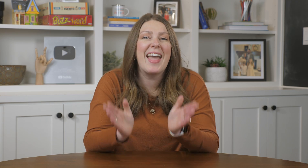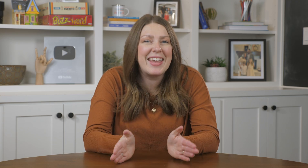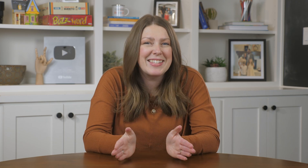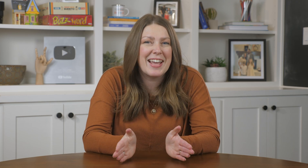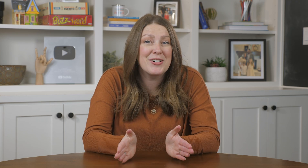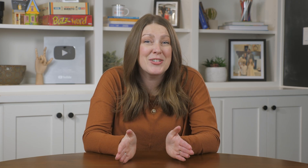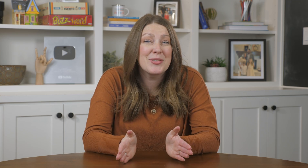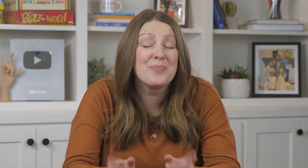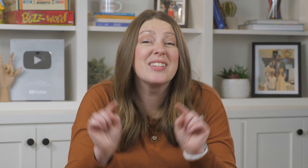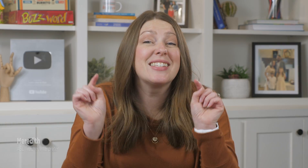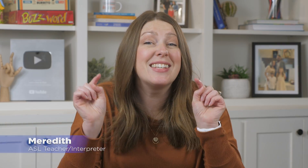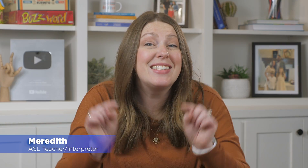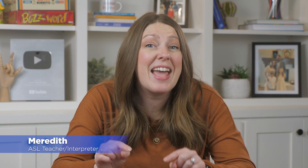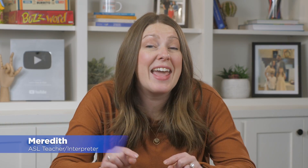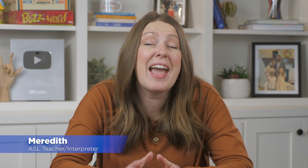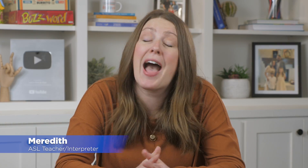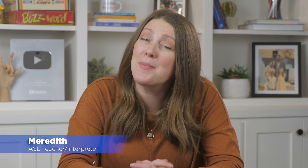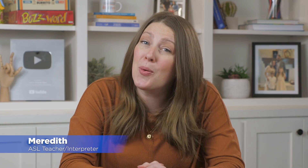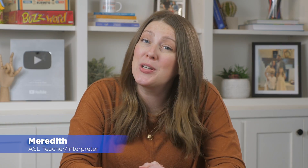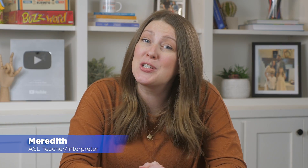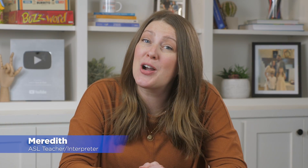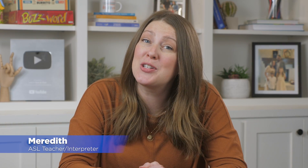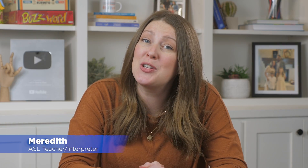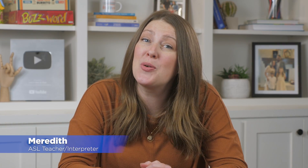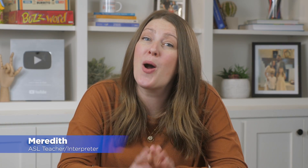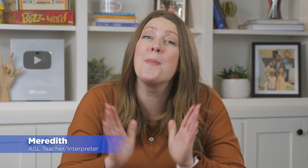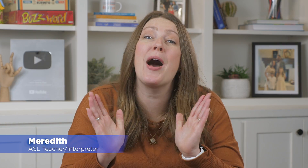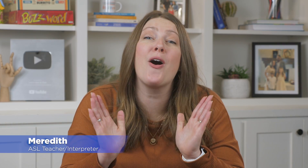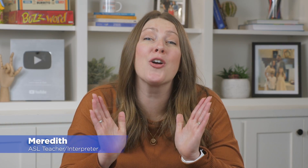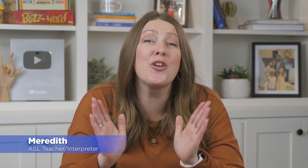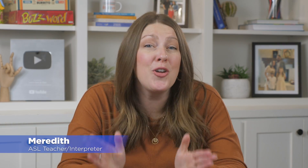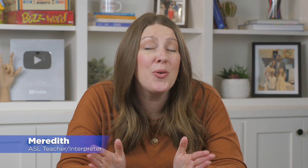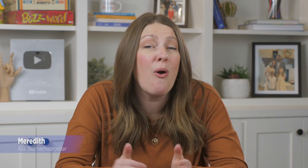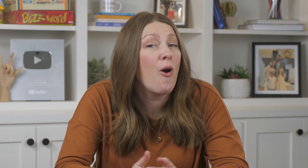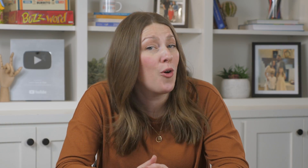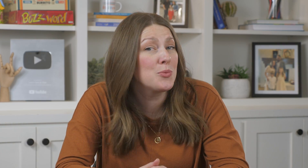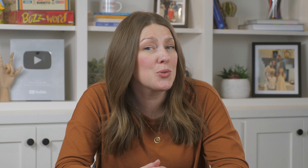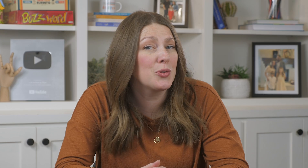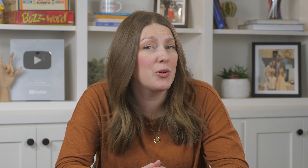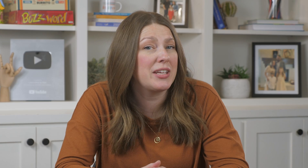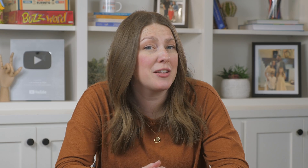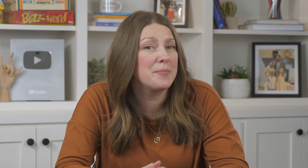Hey Signers! Today I'm going to talk to you about our new homeschool curriculum.